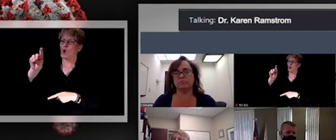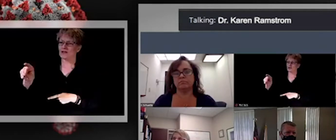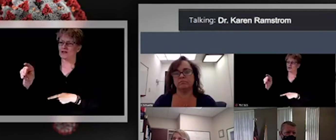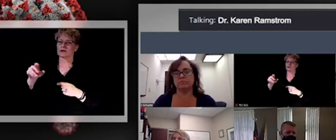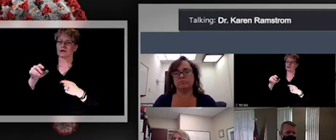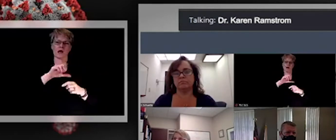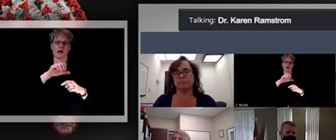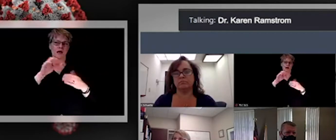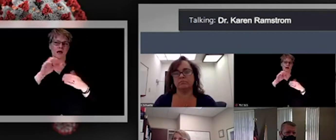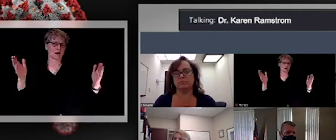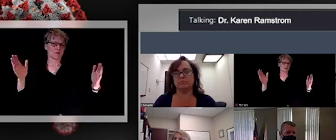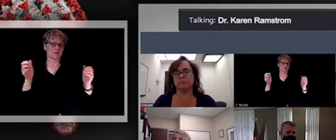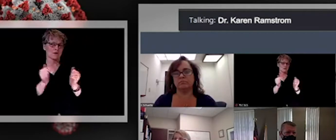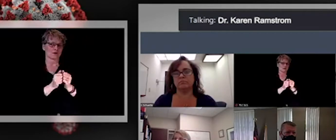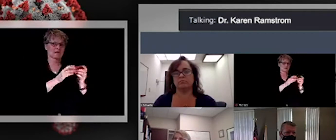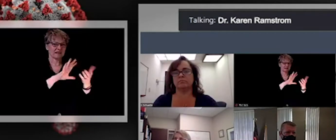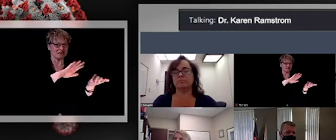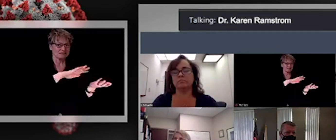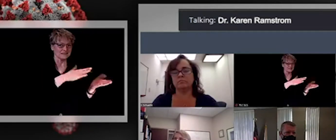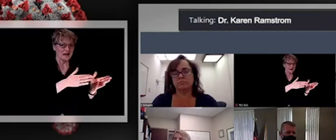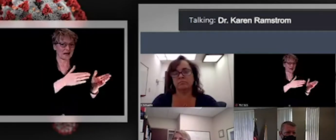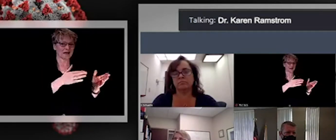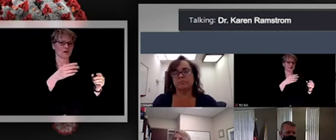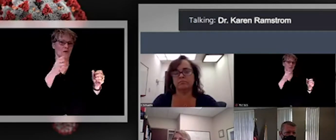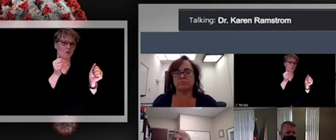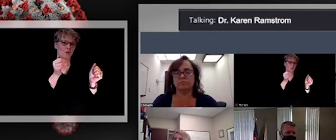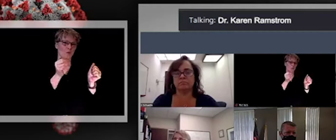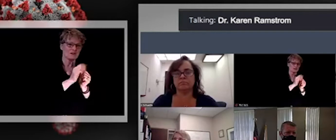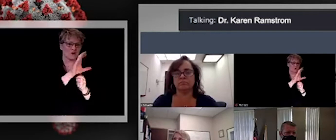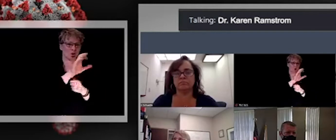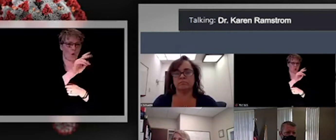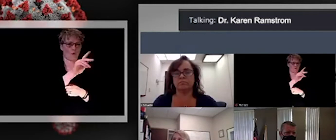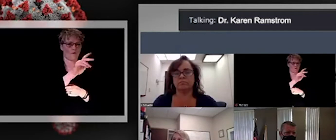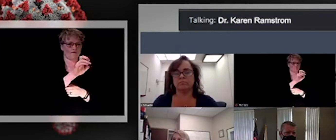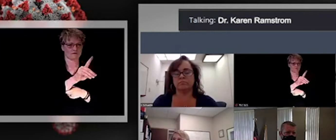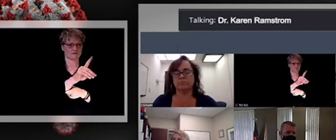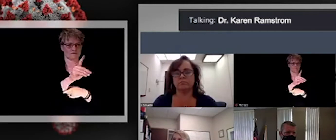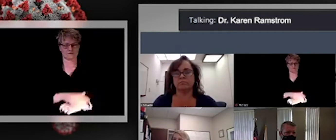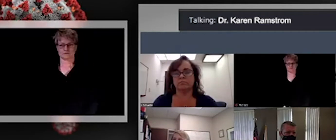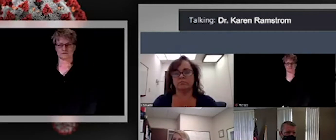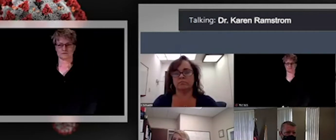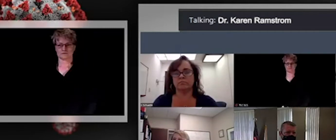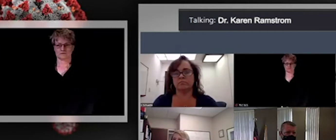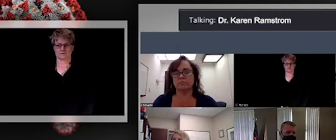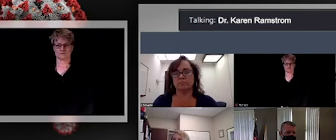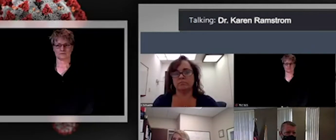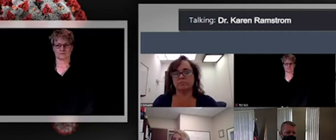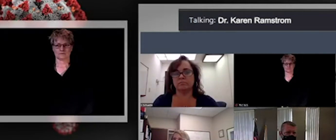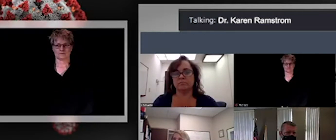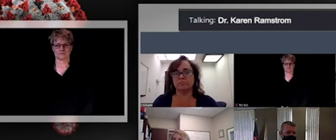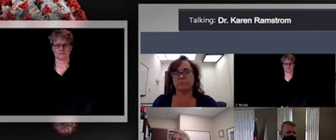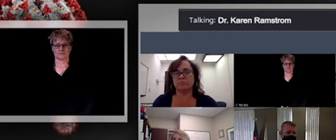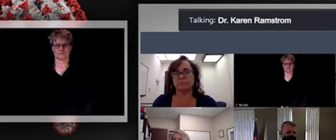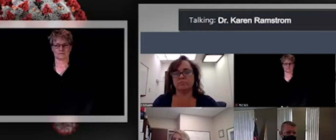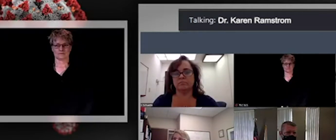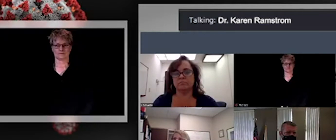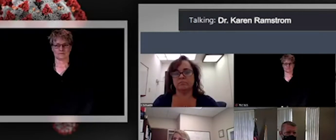versus with COVID-19. So, all of the individuals that are reported in Shasta County have died